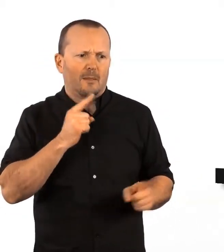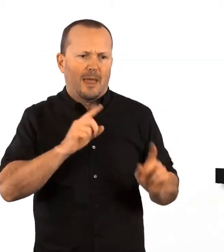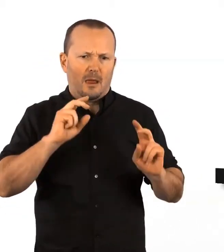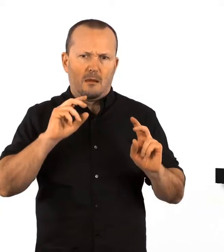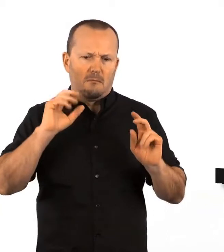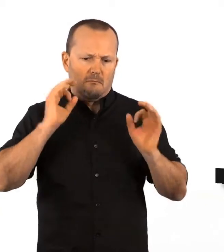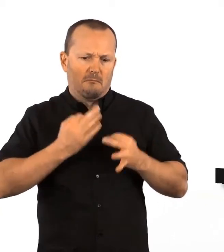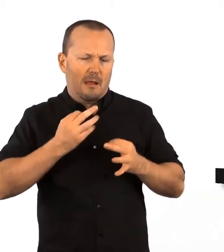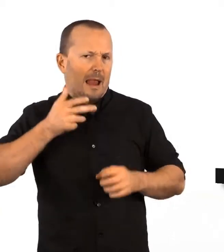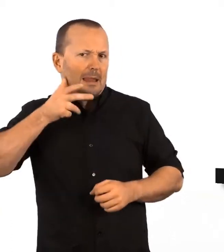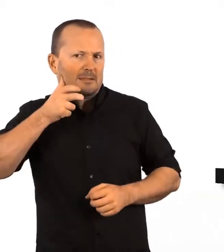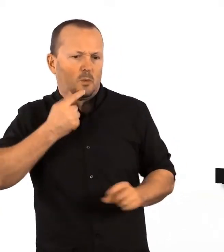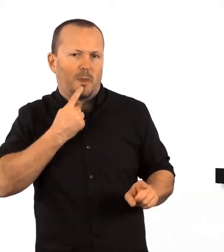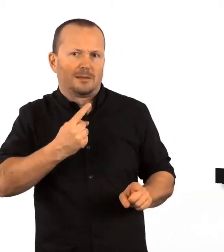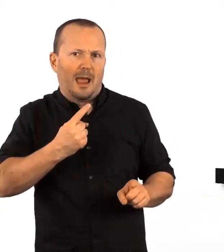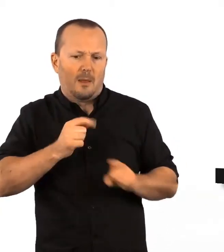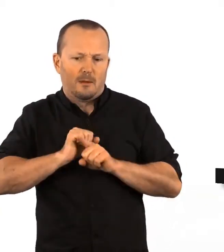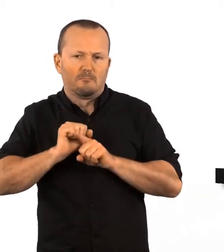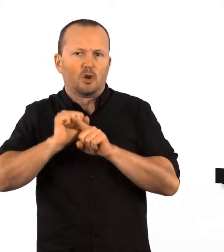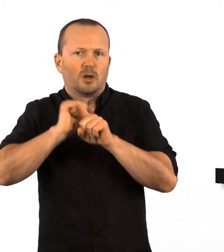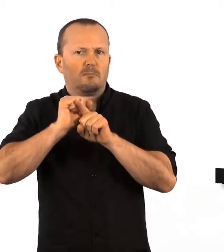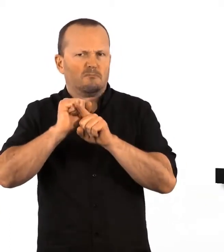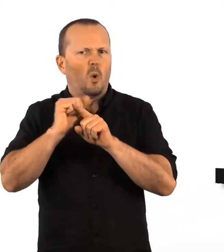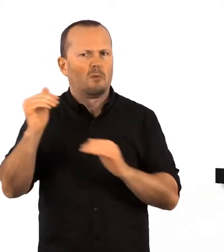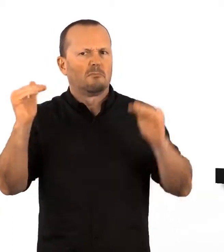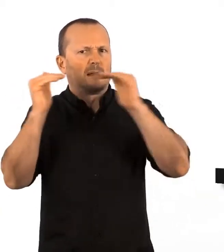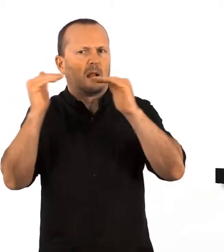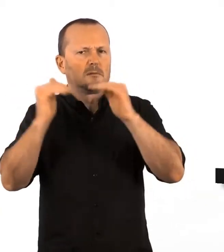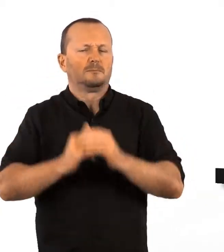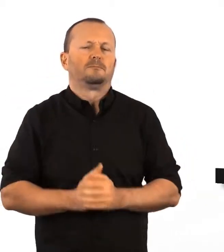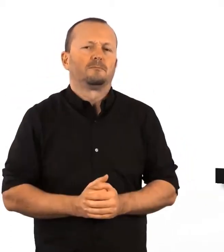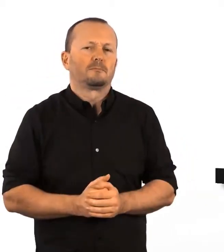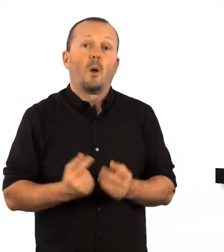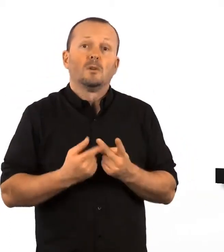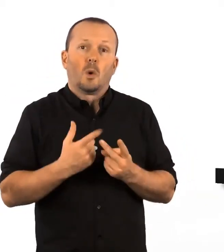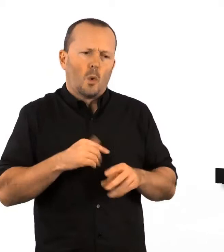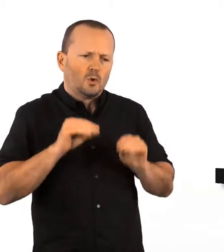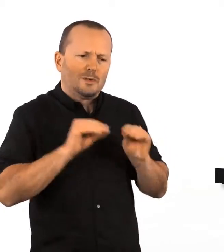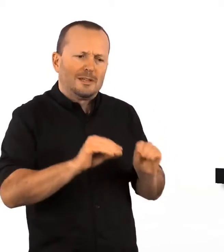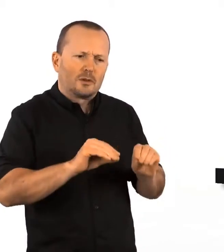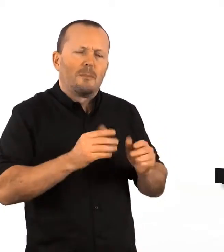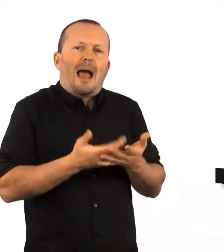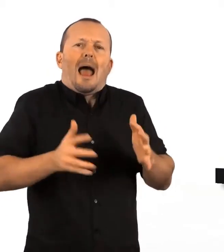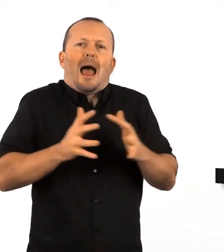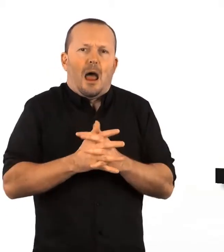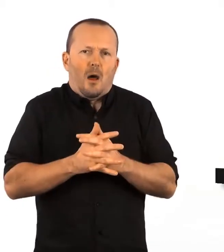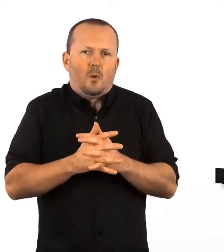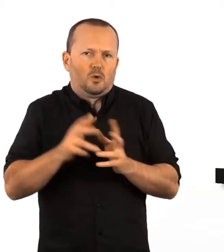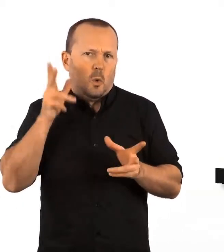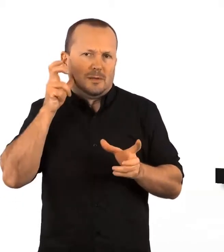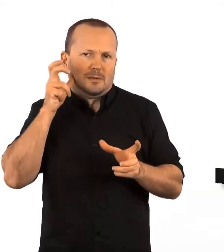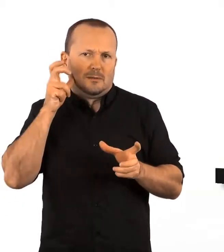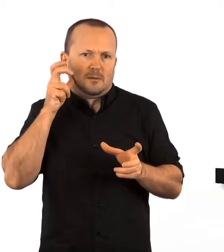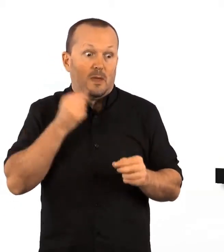to an adult model. And we want to teach them to listen so that they can use listening for